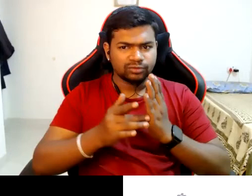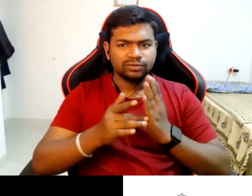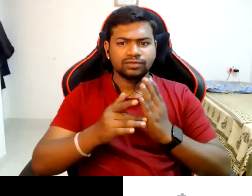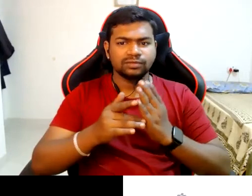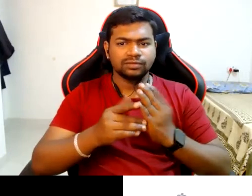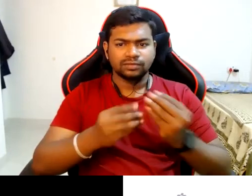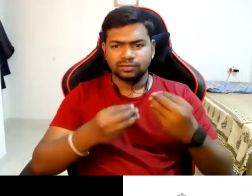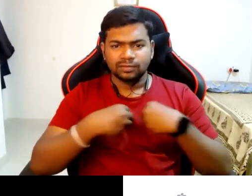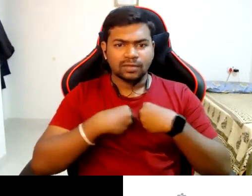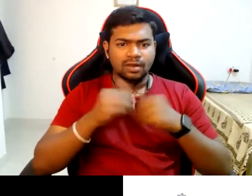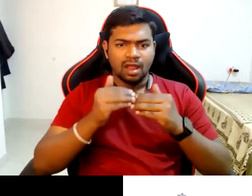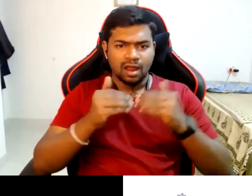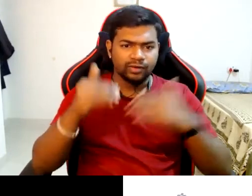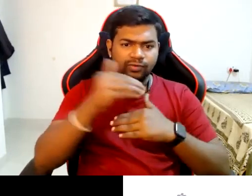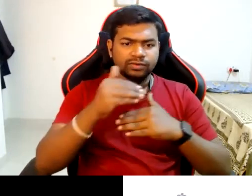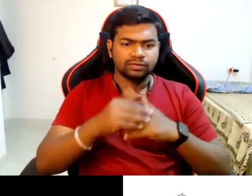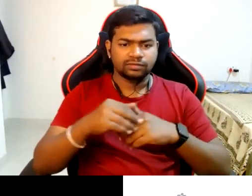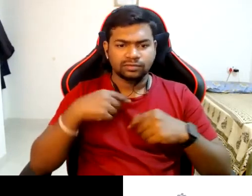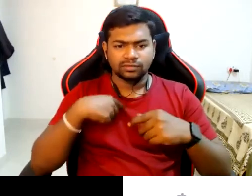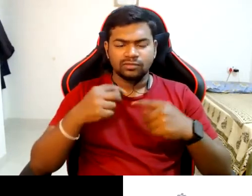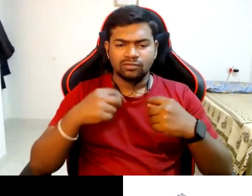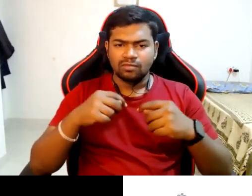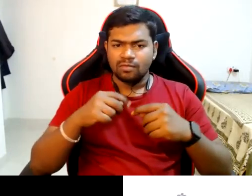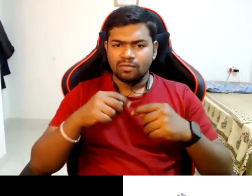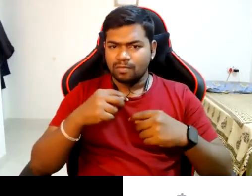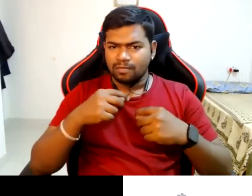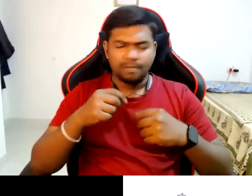i just had to rely on friends